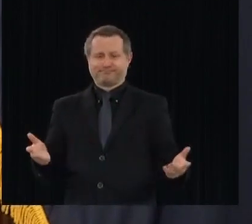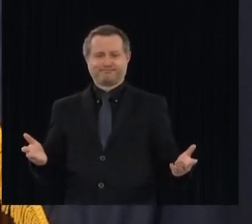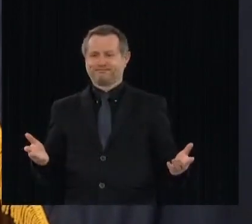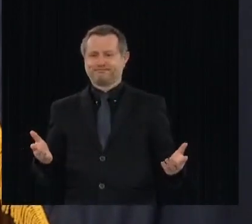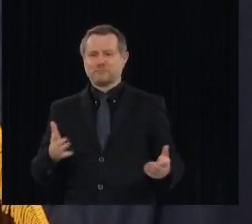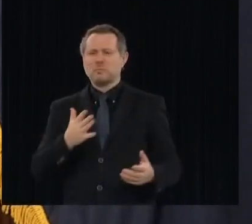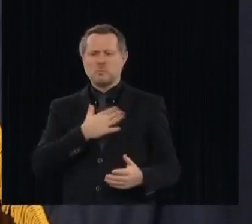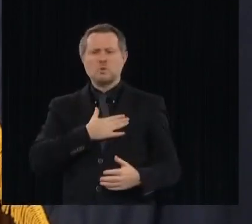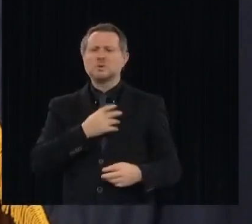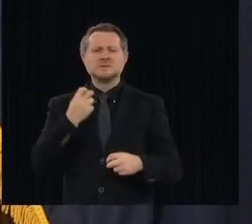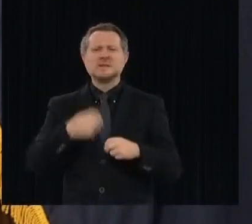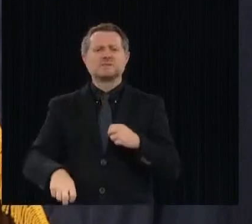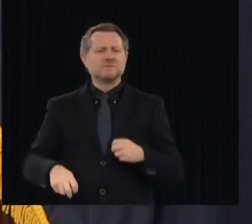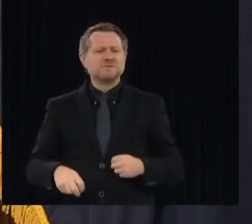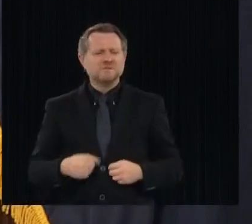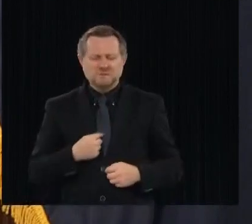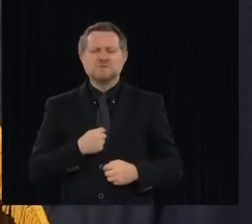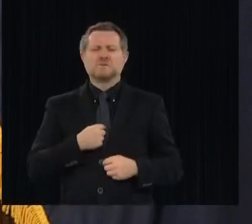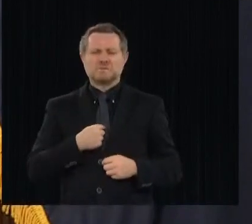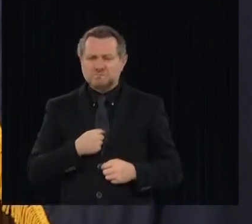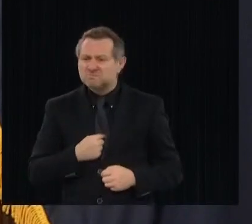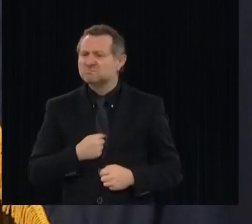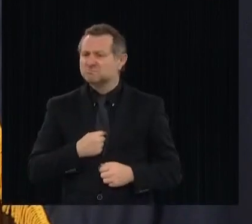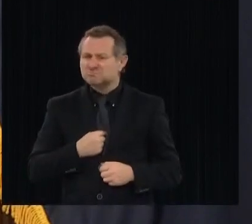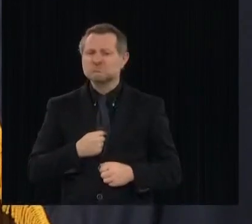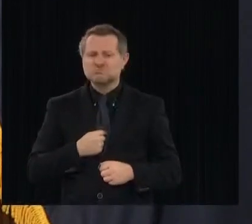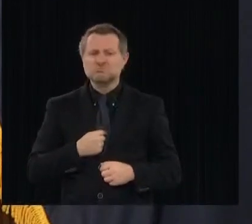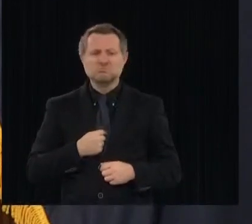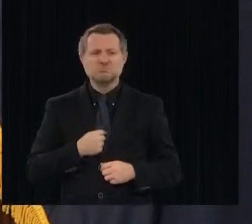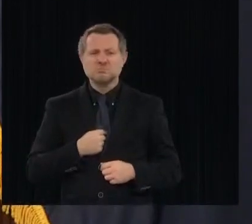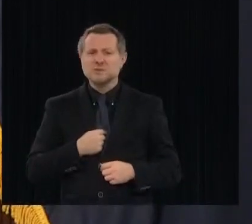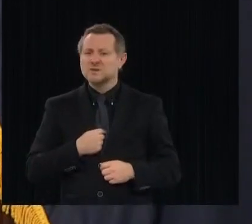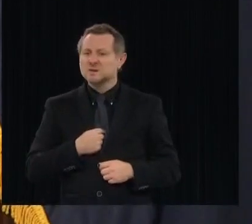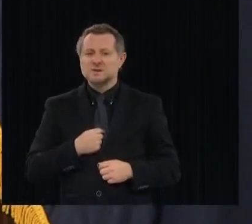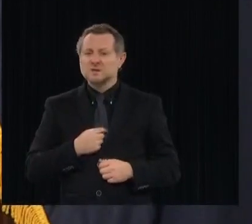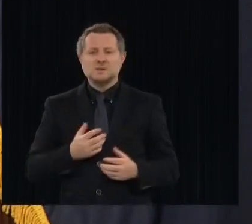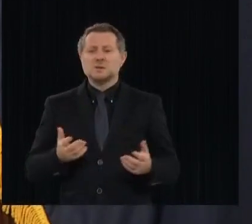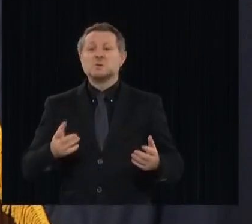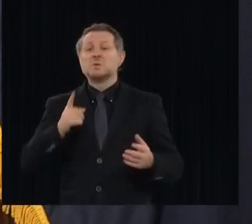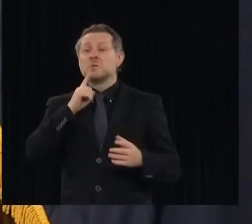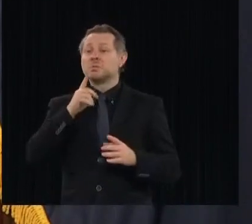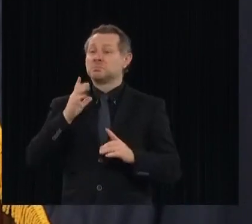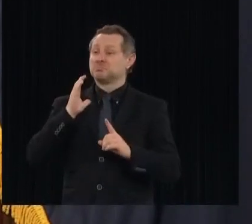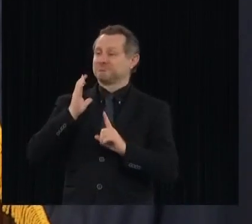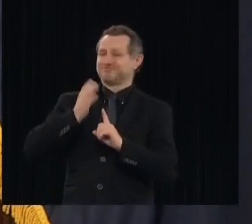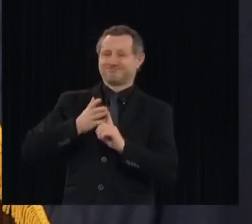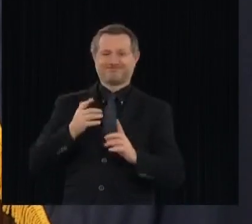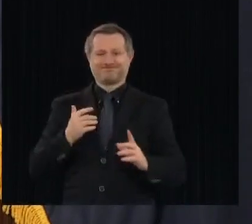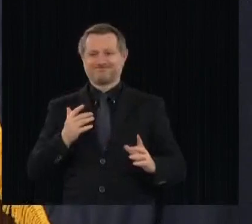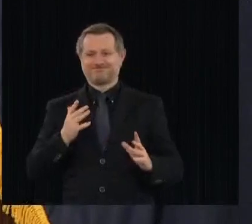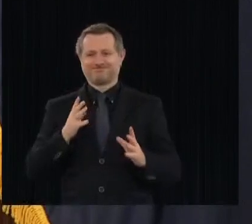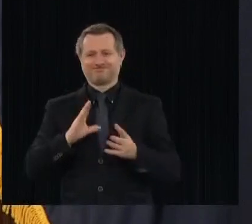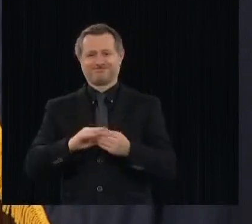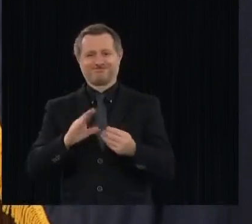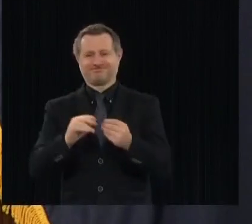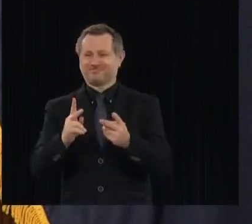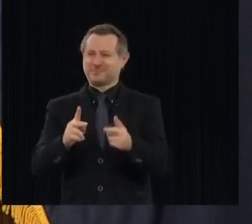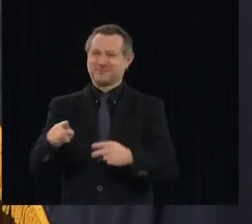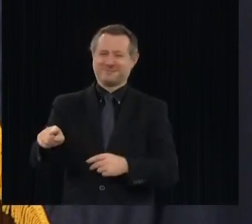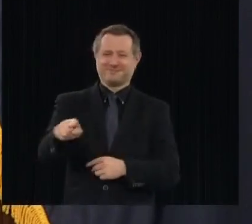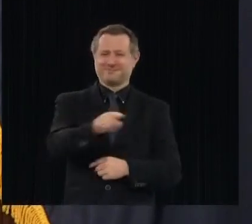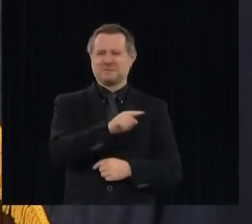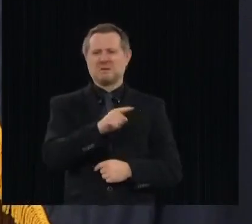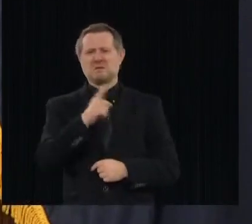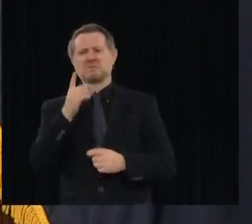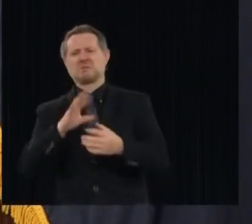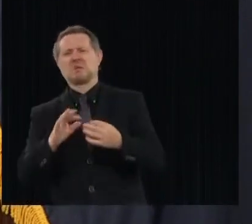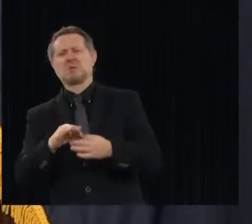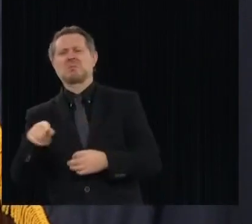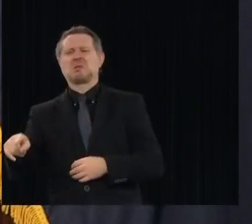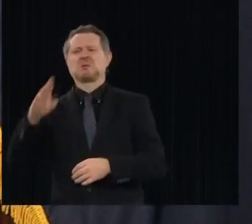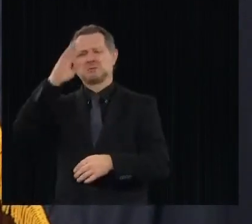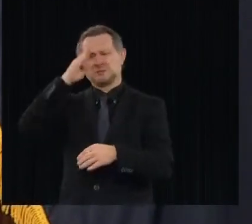AND LOOK, TO ME, THE REALLY